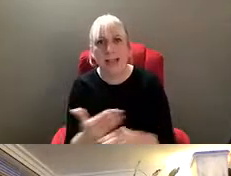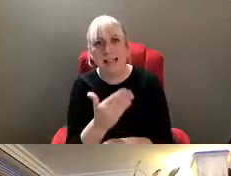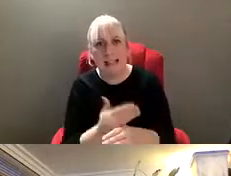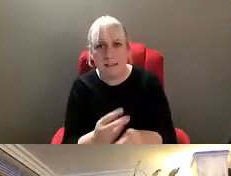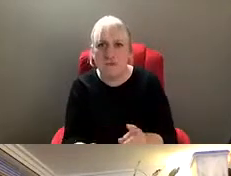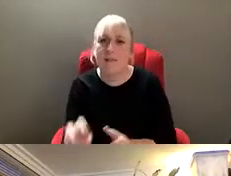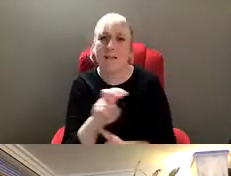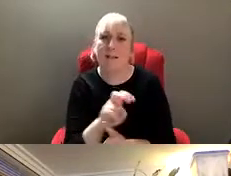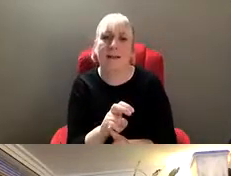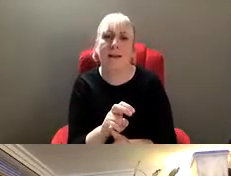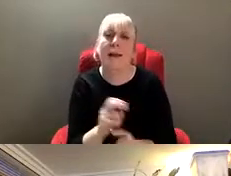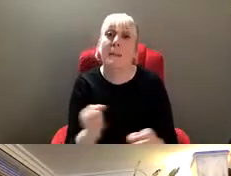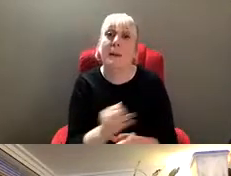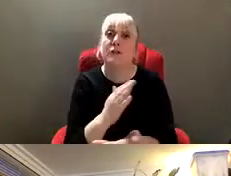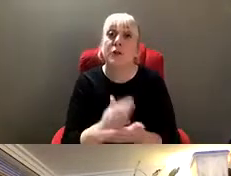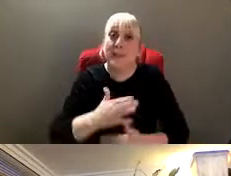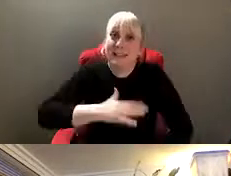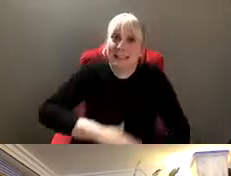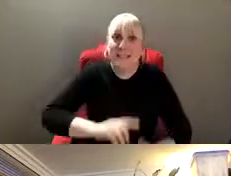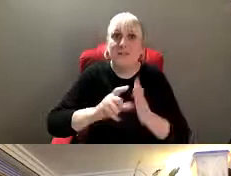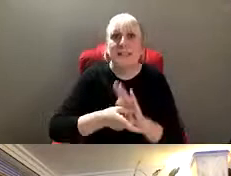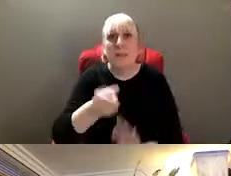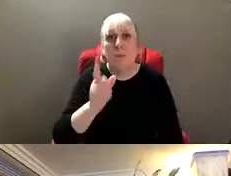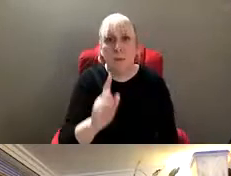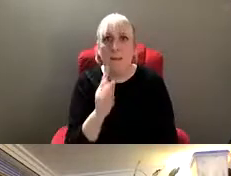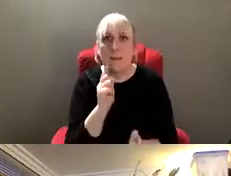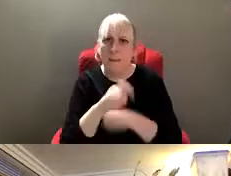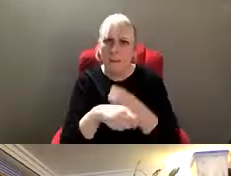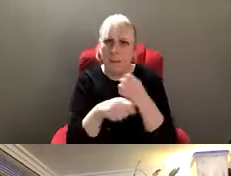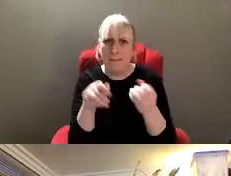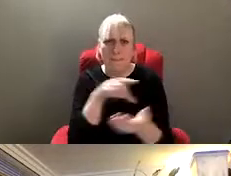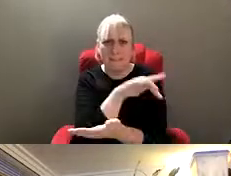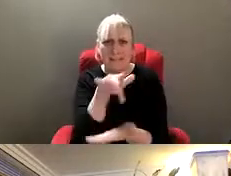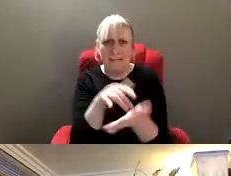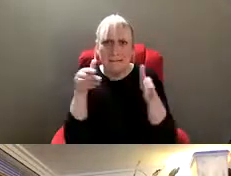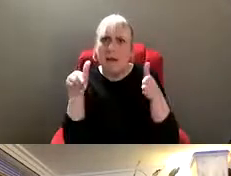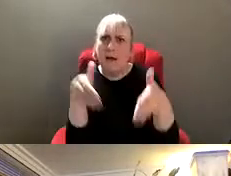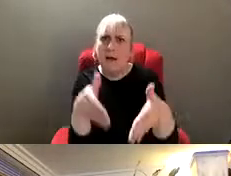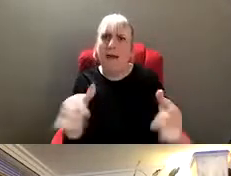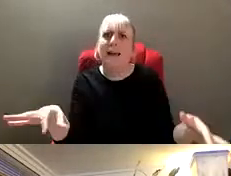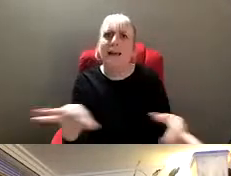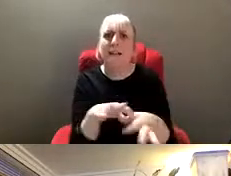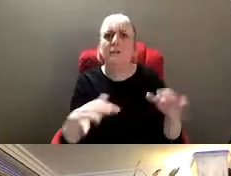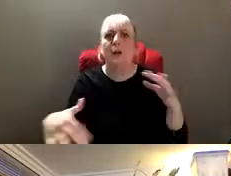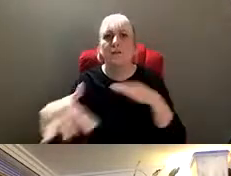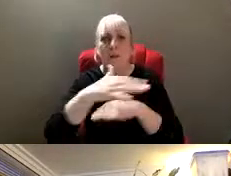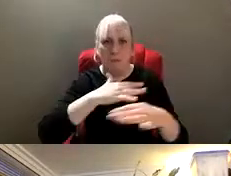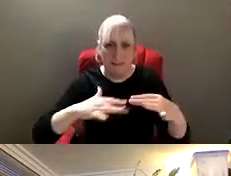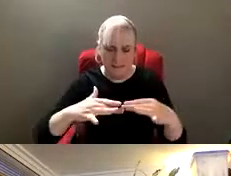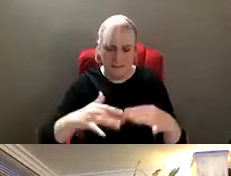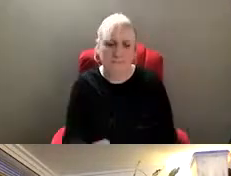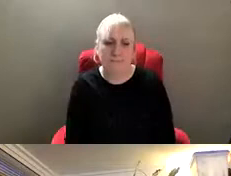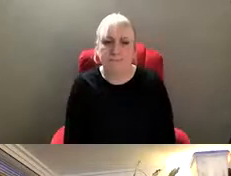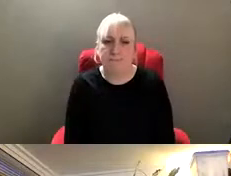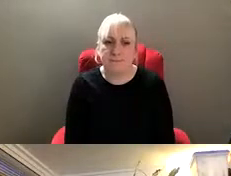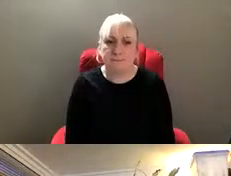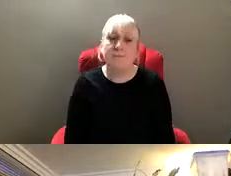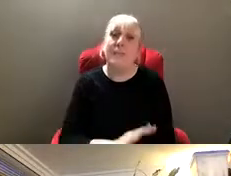needs of disabled people are centralized within environmentalism harry is a disabled cyclist and